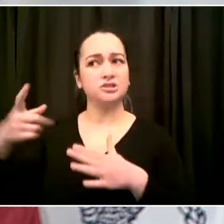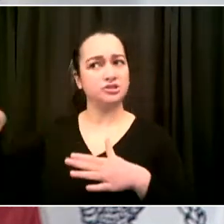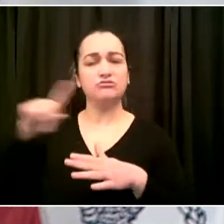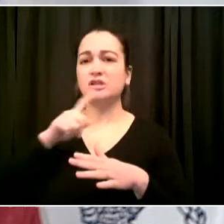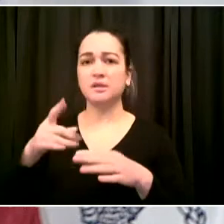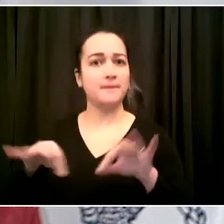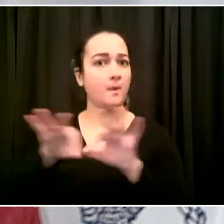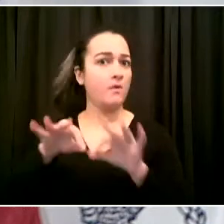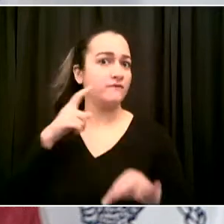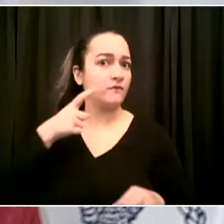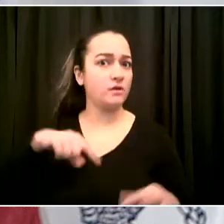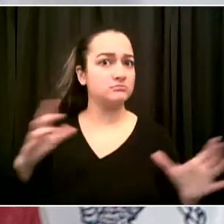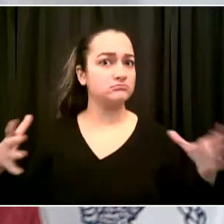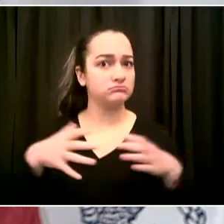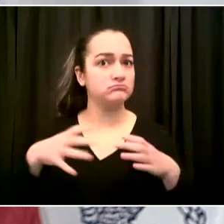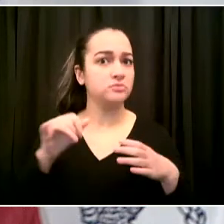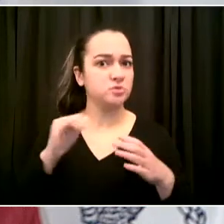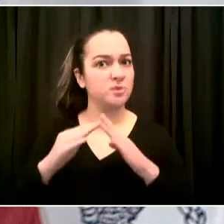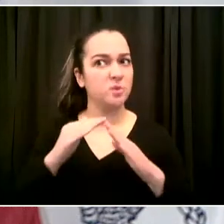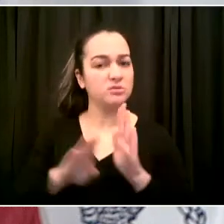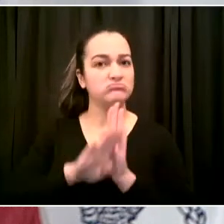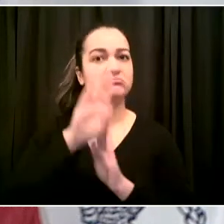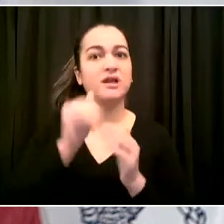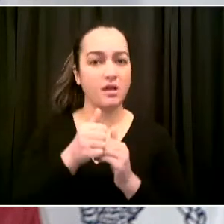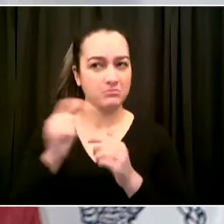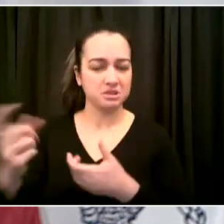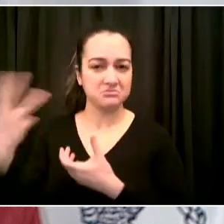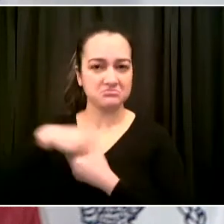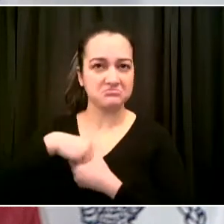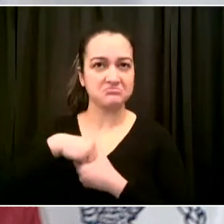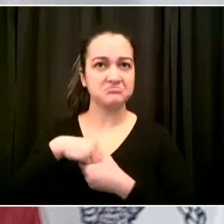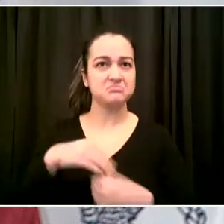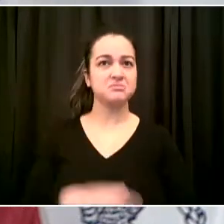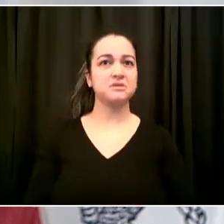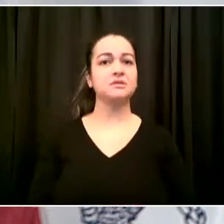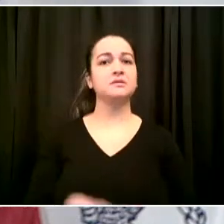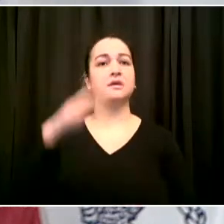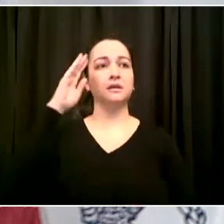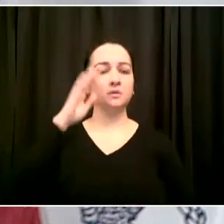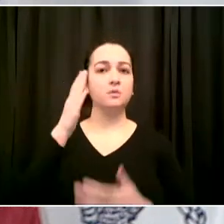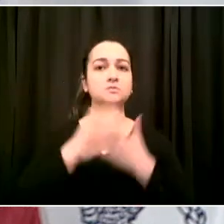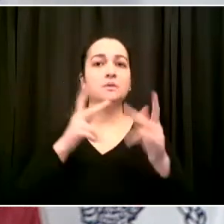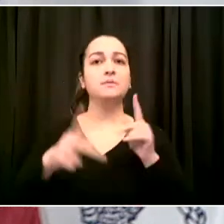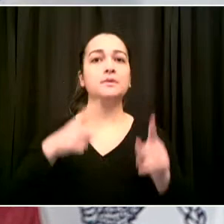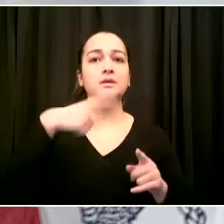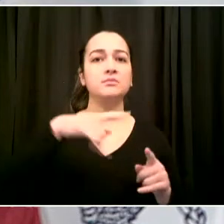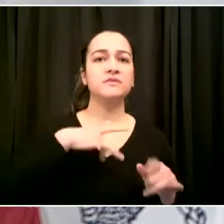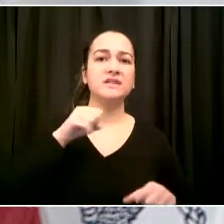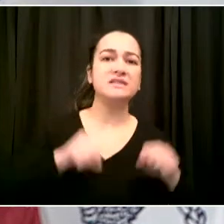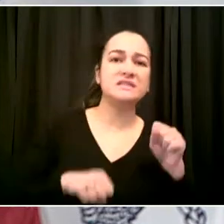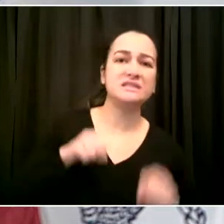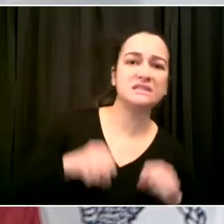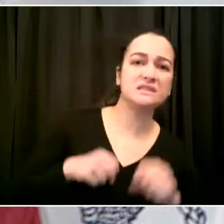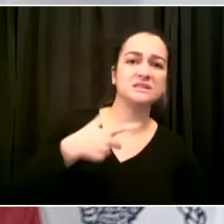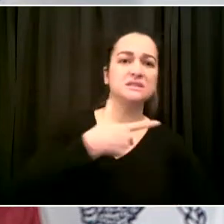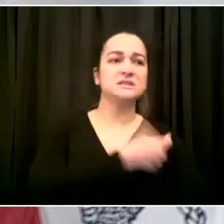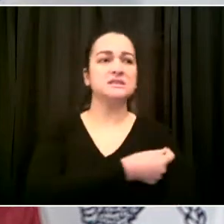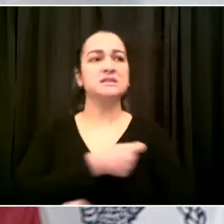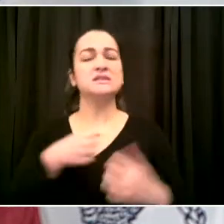THAT WE DON'T FOR A MOMENT, IF SOMEEE ONIIS DISTRUSTFUL OR